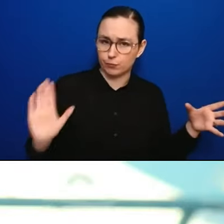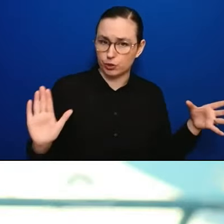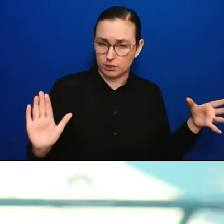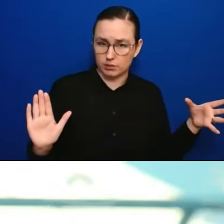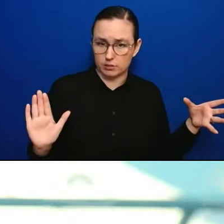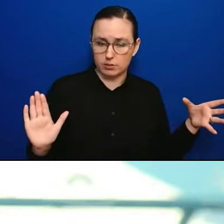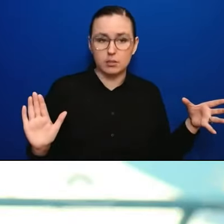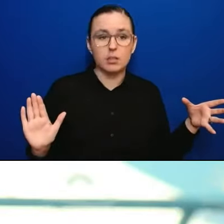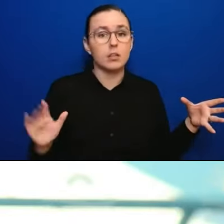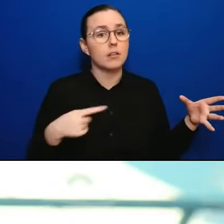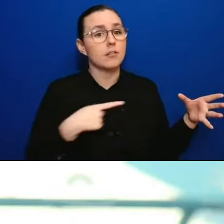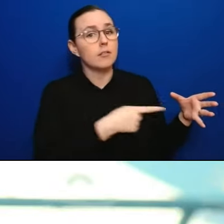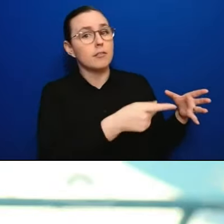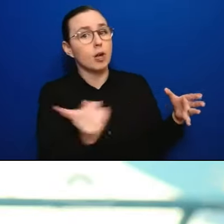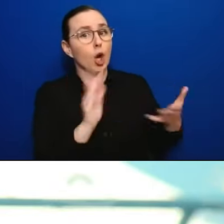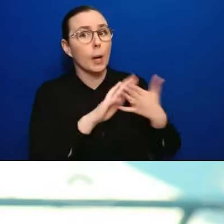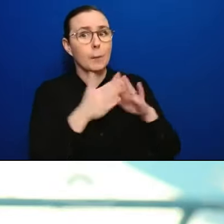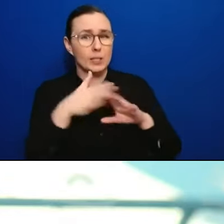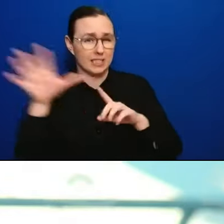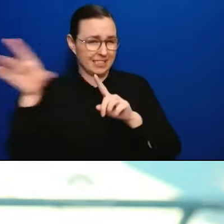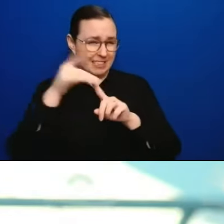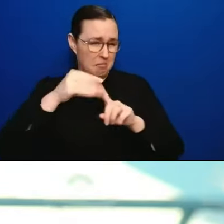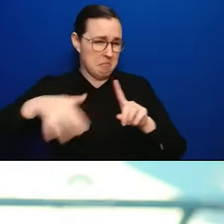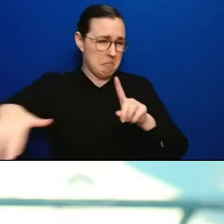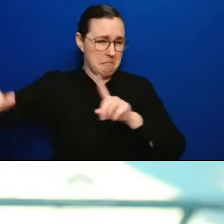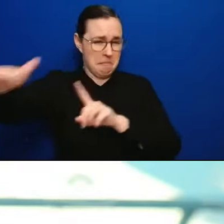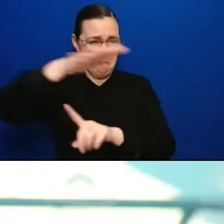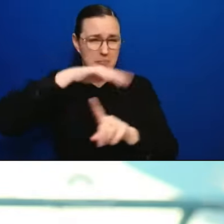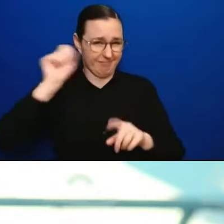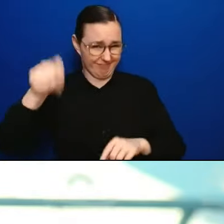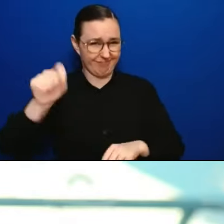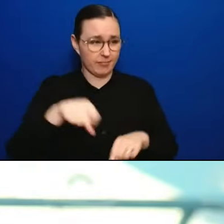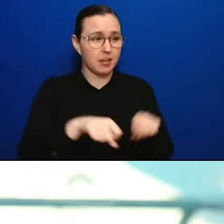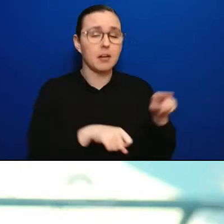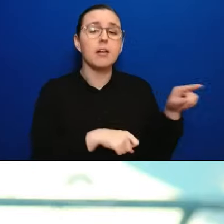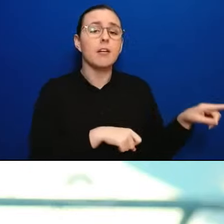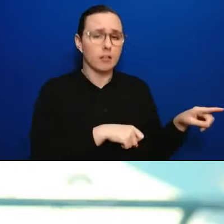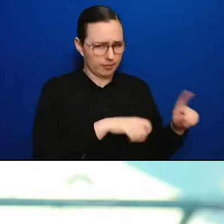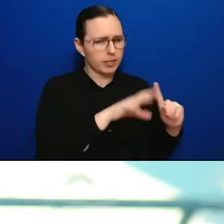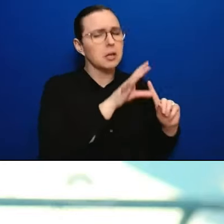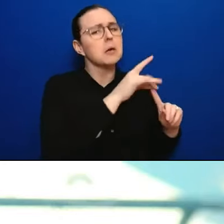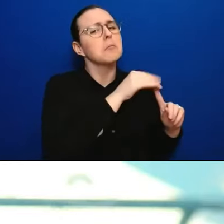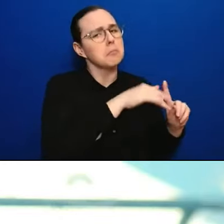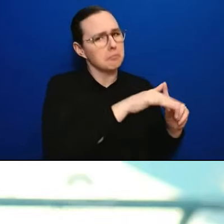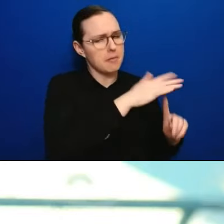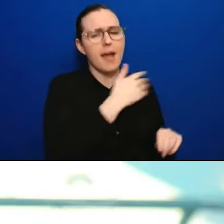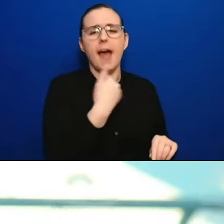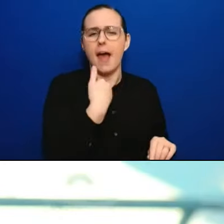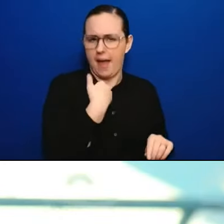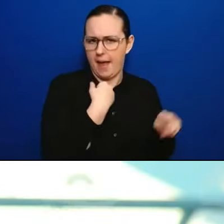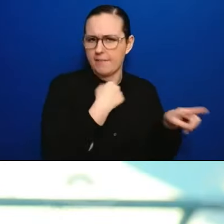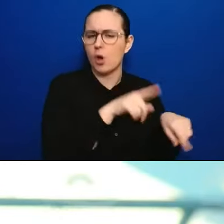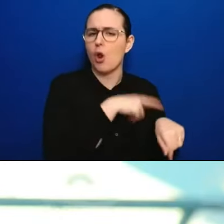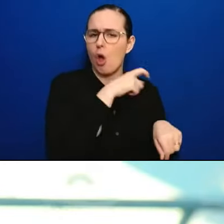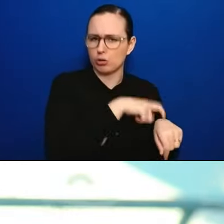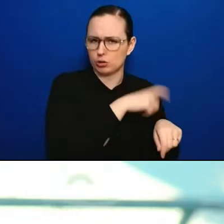qualitatively very different in residents with Omicron and because there's so much spreading in the community we see background rates in